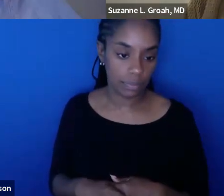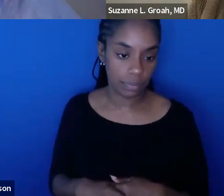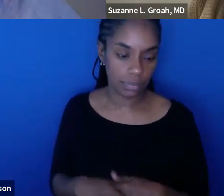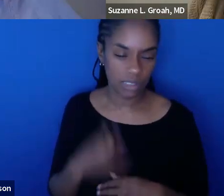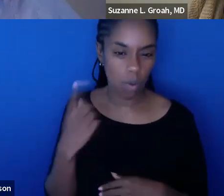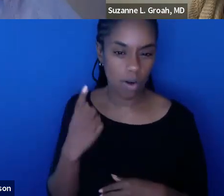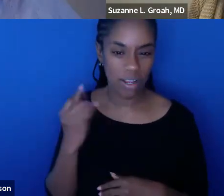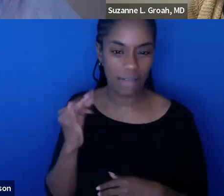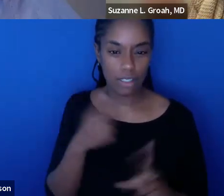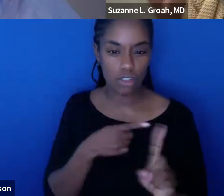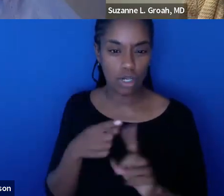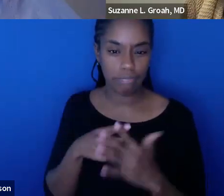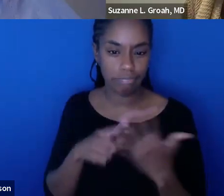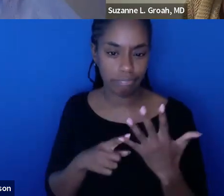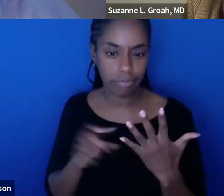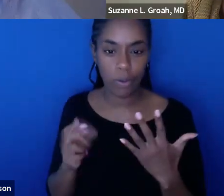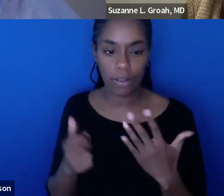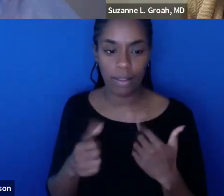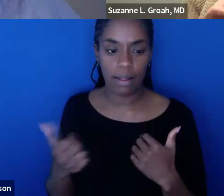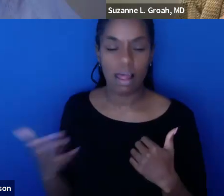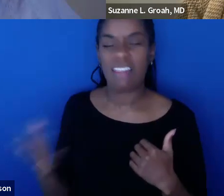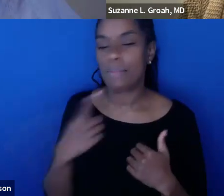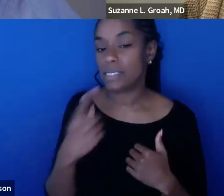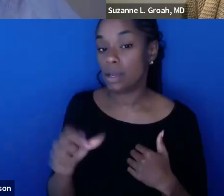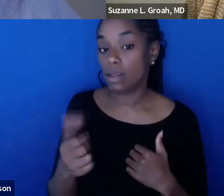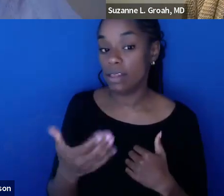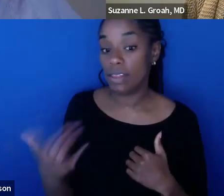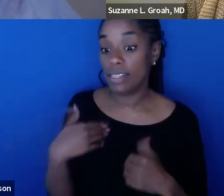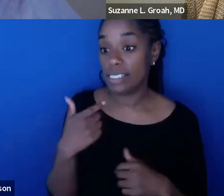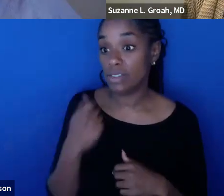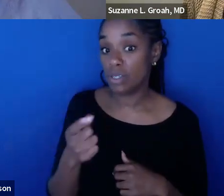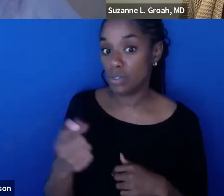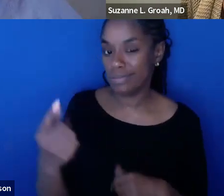Are they targeting multiple? Actually, let me tell you one of the thing that's interesting that you reminded me of with the vaccine.